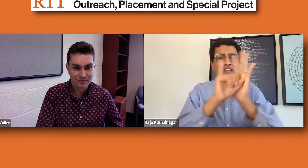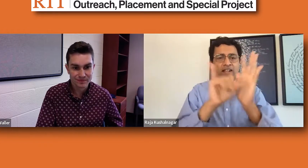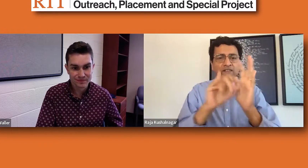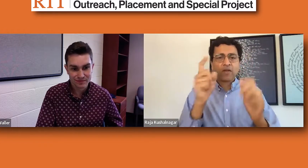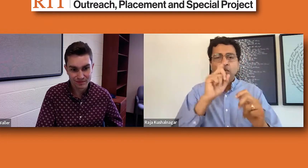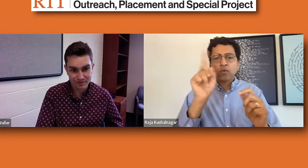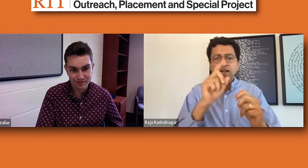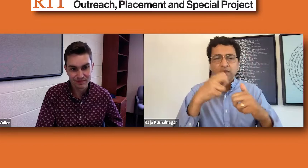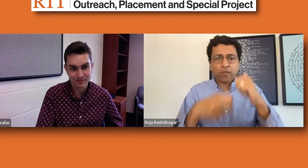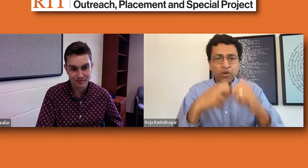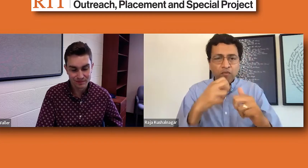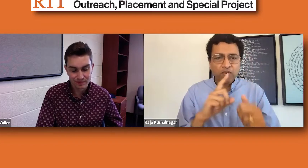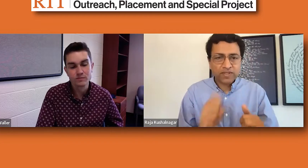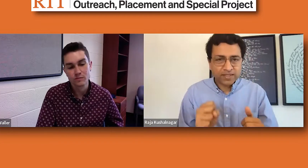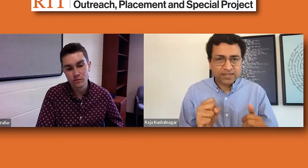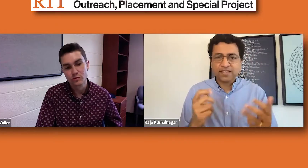And so we have to figure out, well, where's the problem?